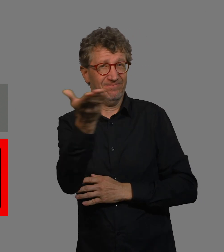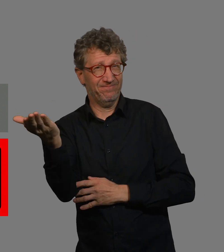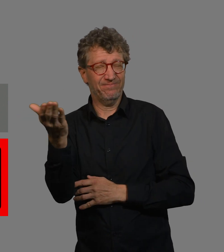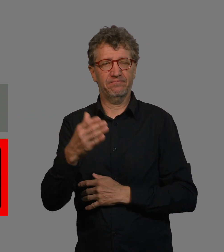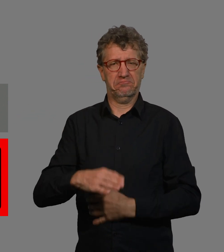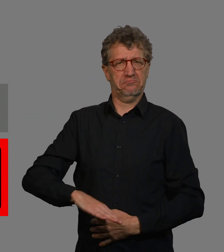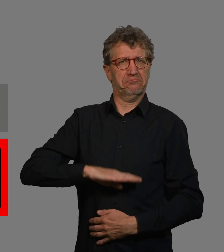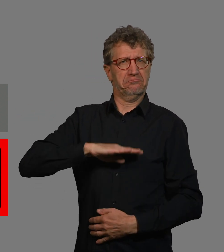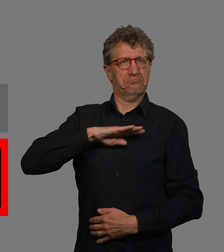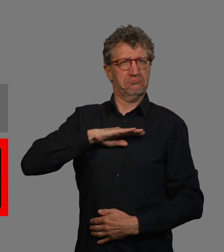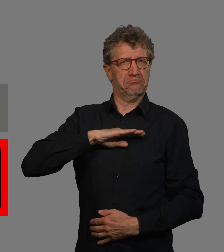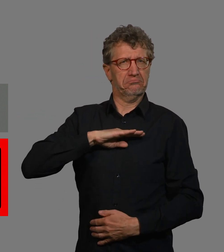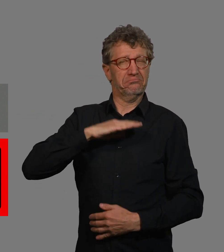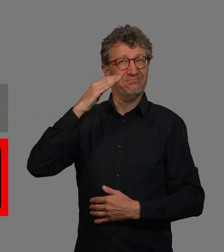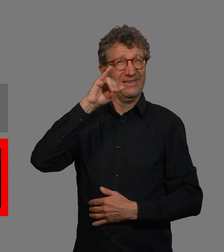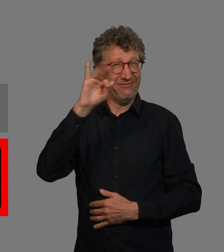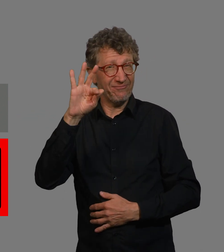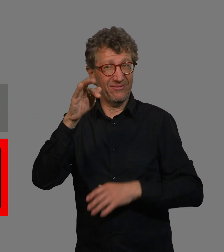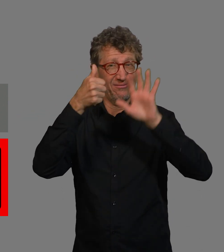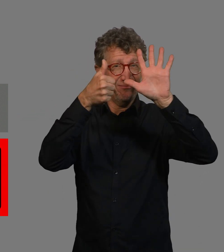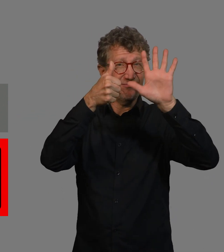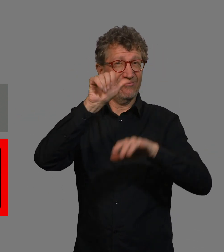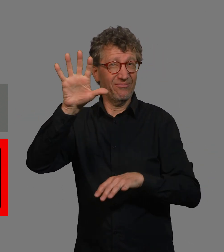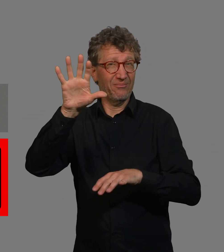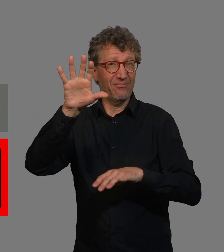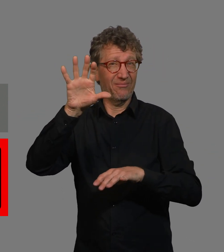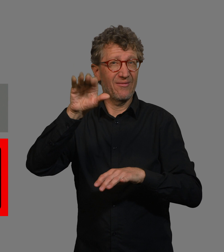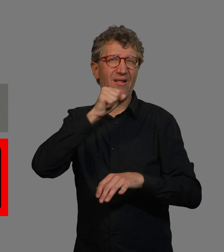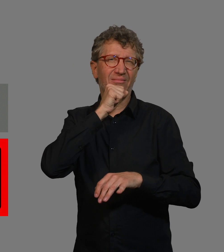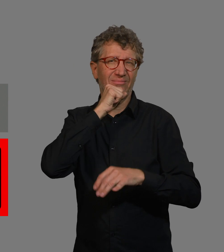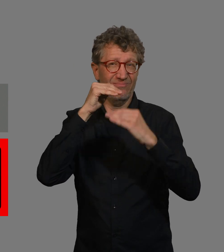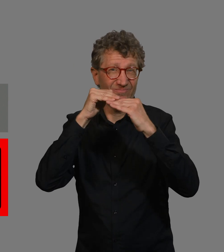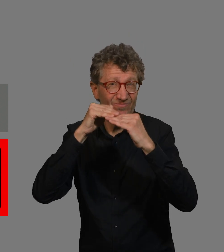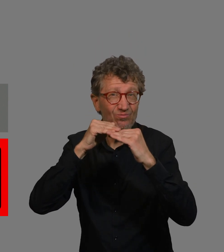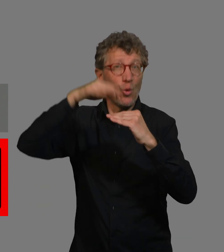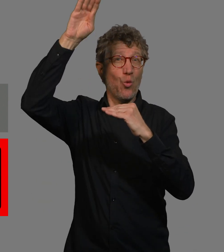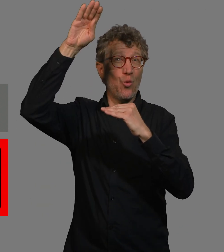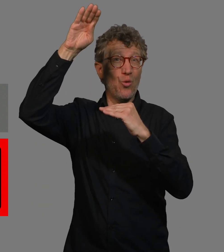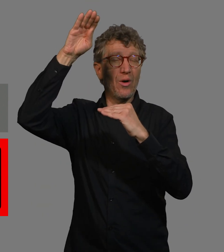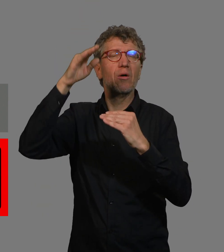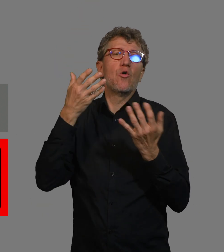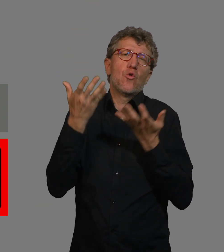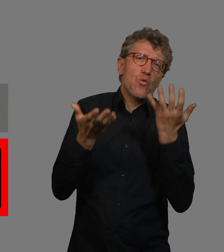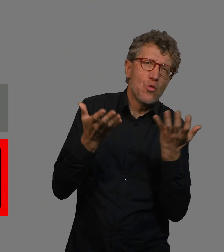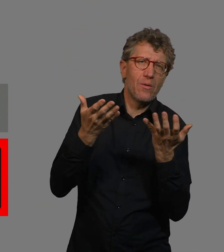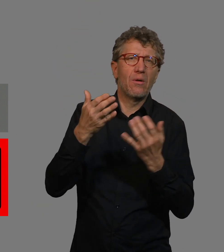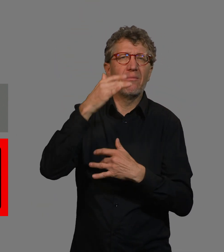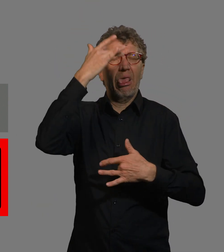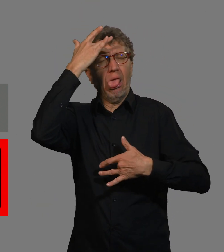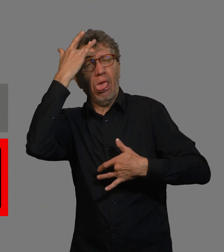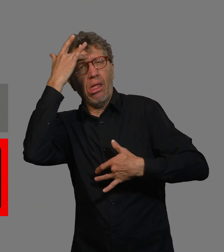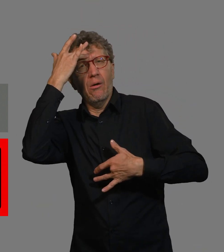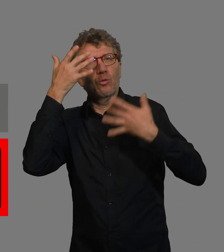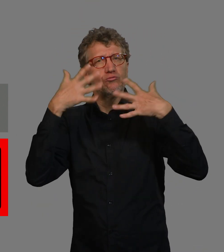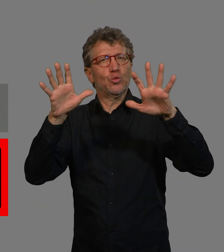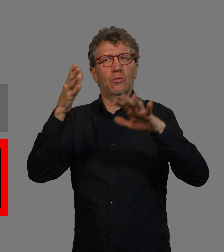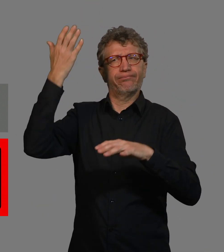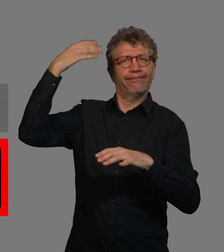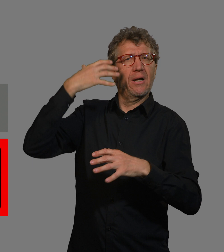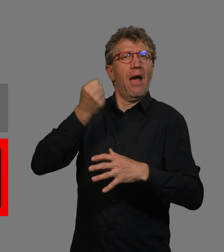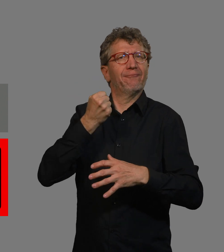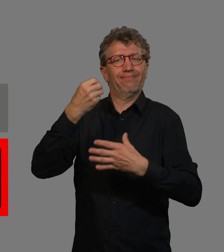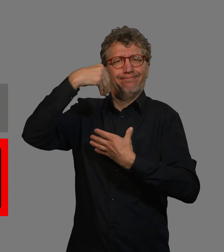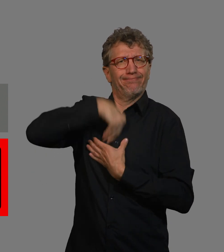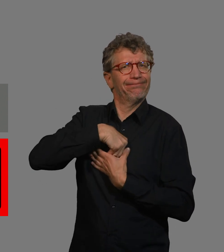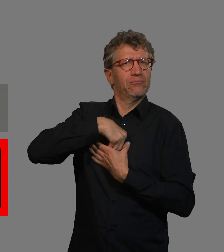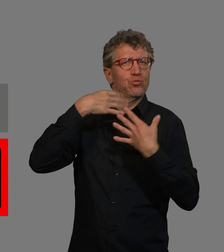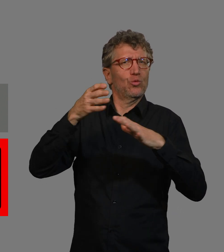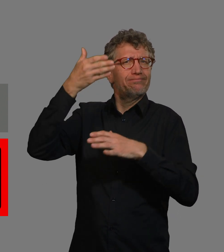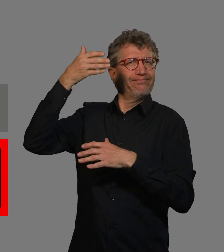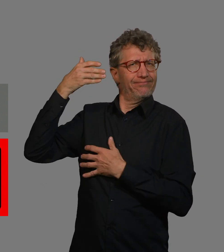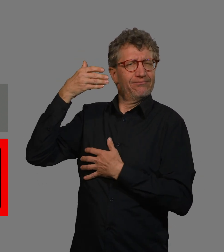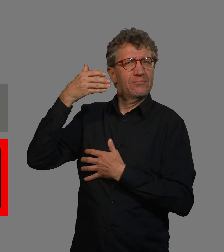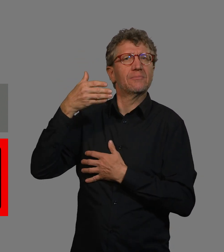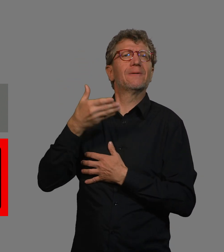If you are over the age of 65 or have an underlying medical condition,